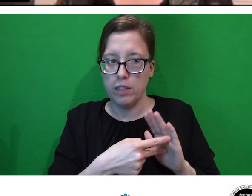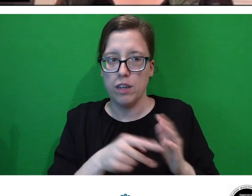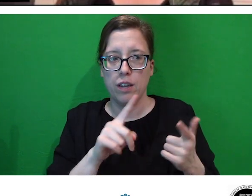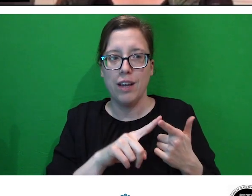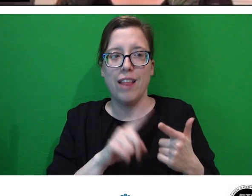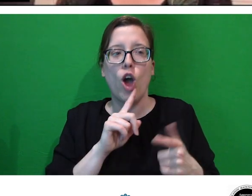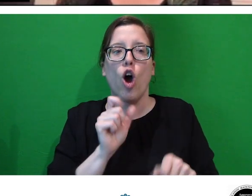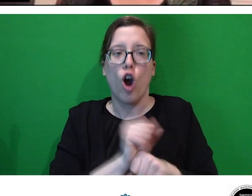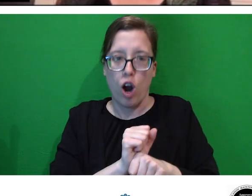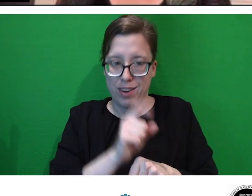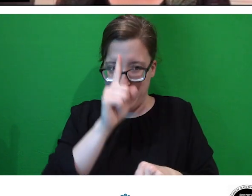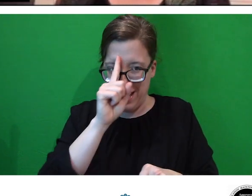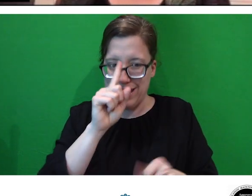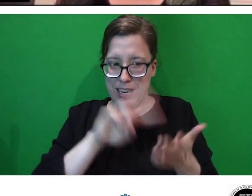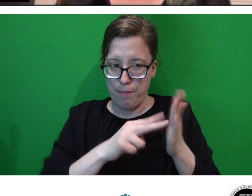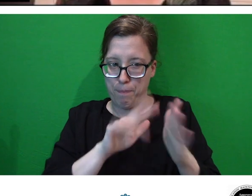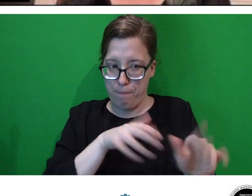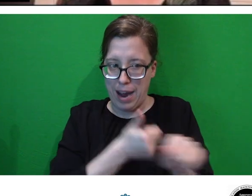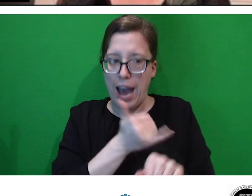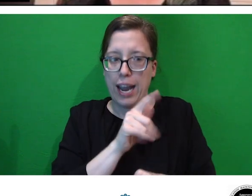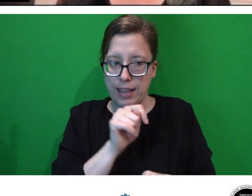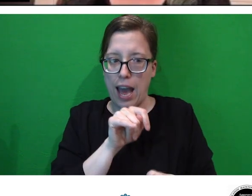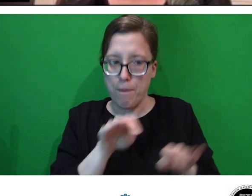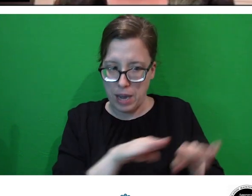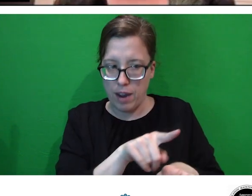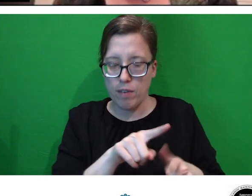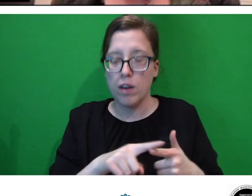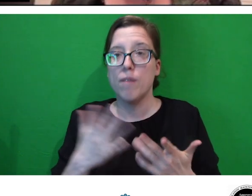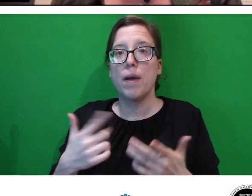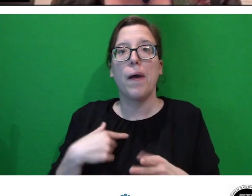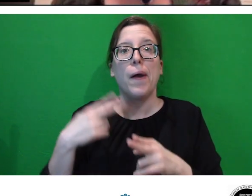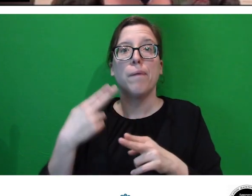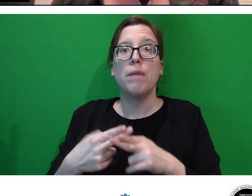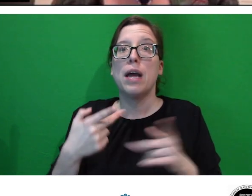we're going to interpret them and treat them as if the kid's doing them on purpose.